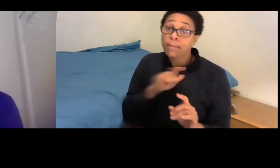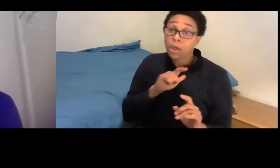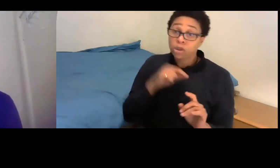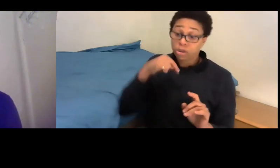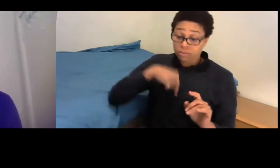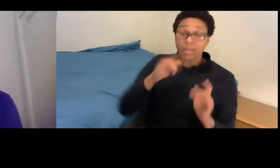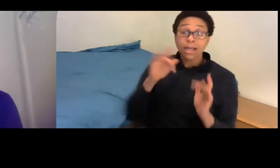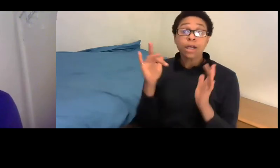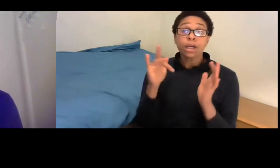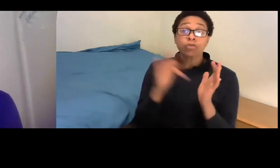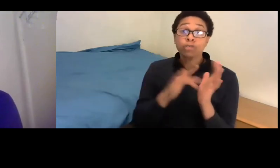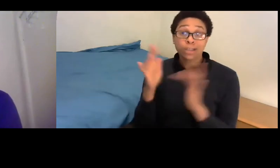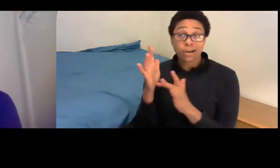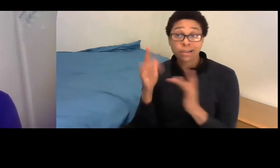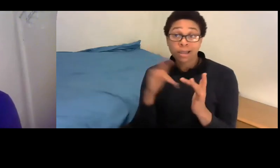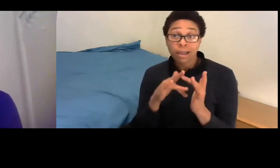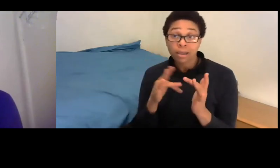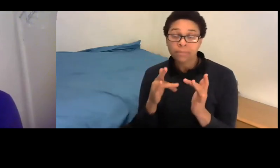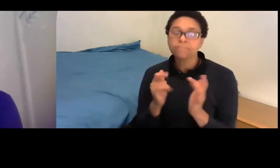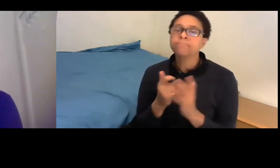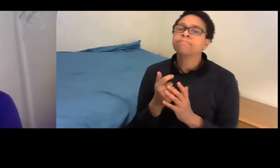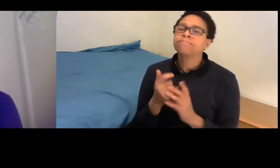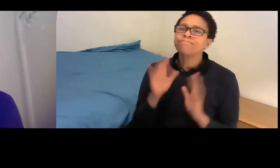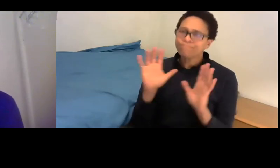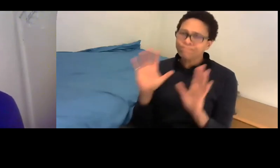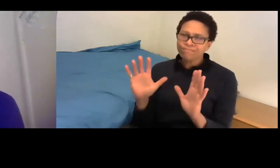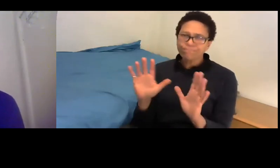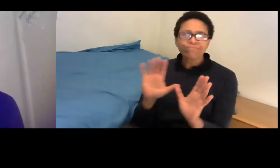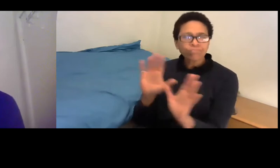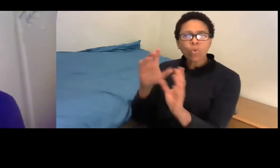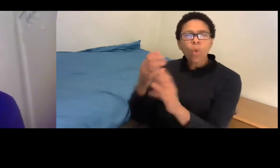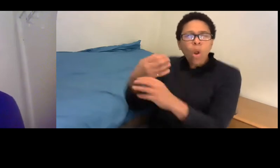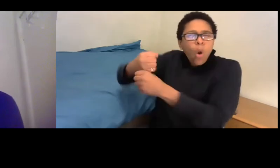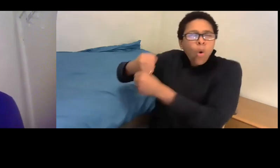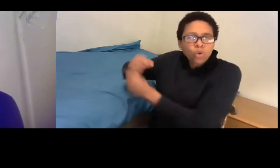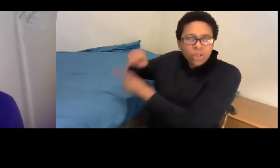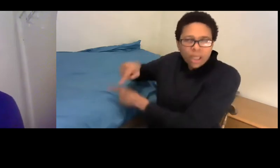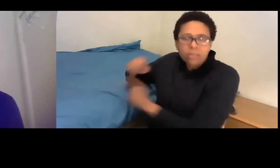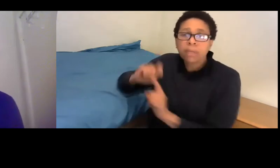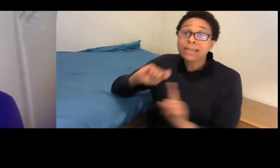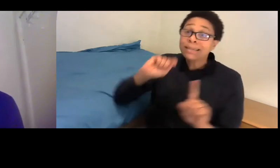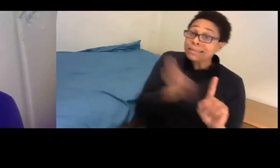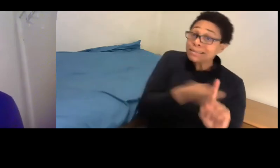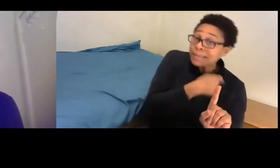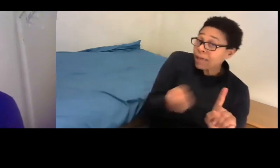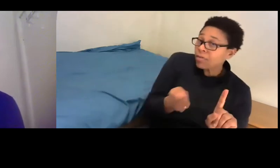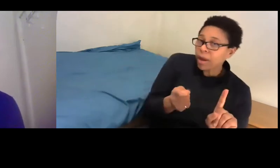it's, slavery has a complex relationship in the history of Muslim societies. You know, there are arguments by